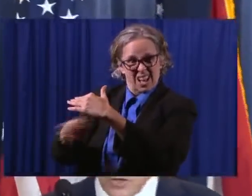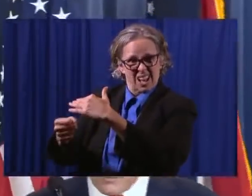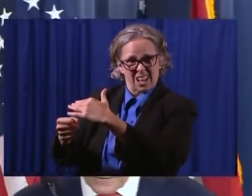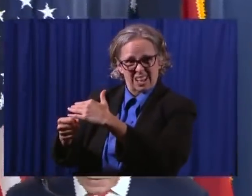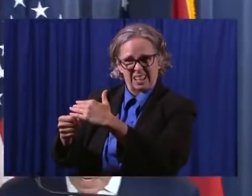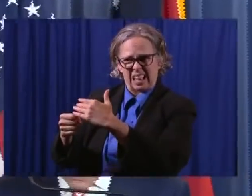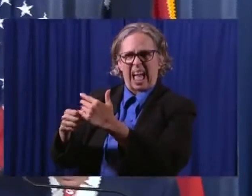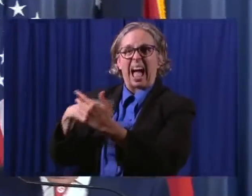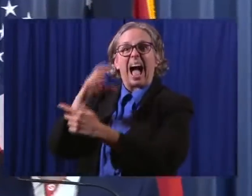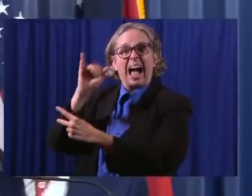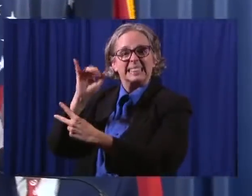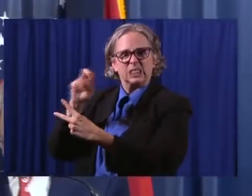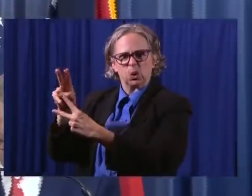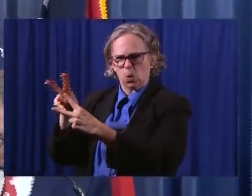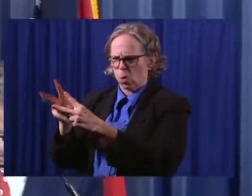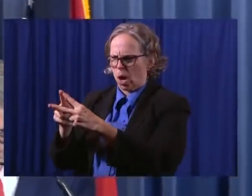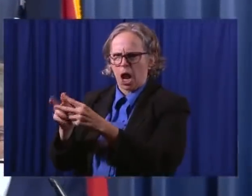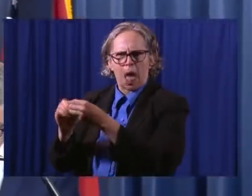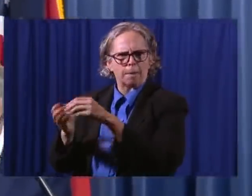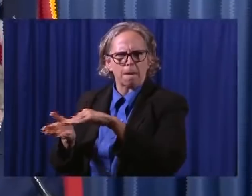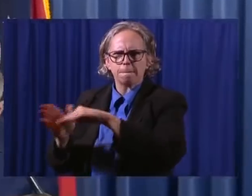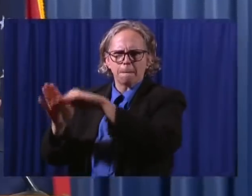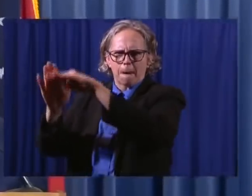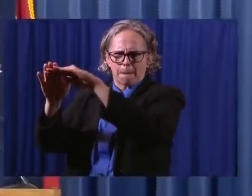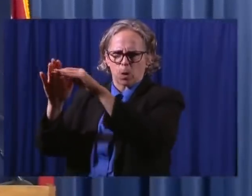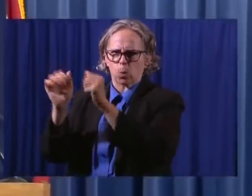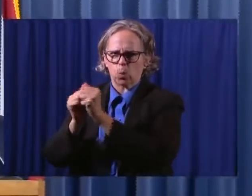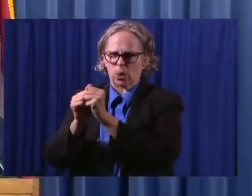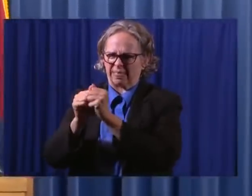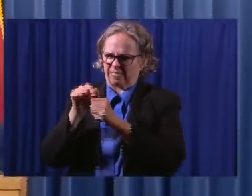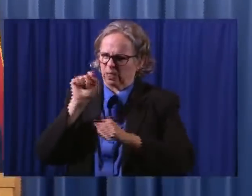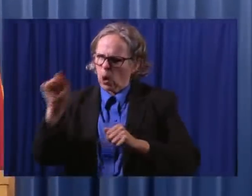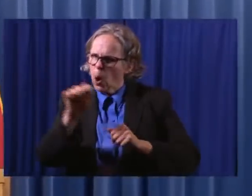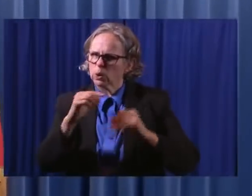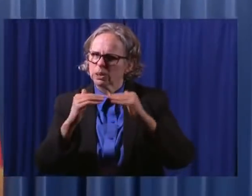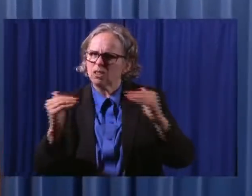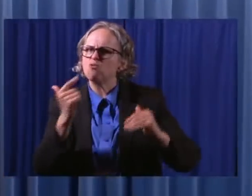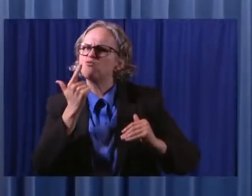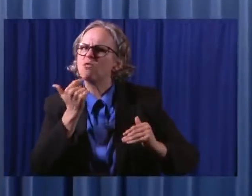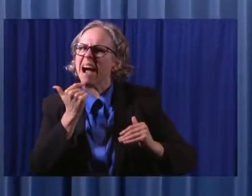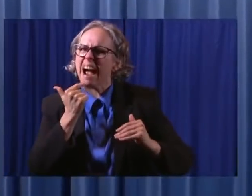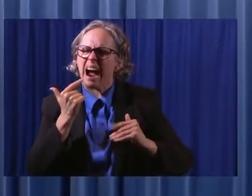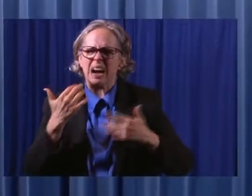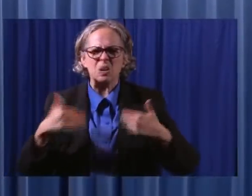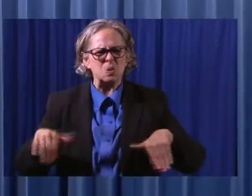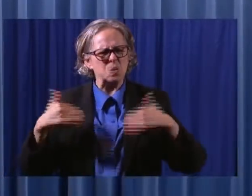THERE ARE TYPICALLY MULTIPLE OBJECTS AT ANY GIVEN TIME TRENDSETTING SUCH AS WORKPLACES, SOCIAL SETTINGS AND LONG-TERM CARE FACILITIES. COVID-19 HOSPITALIZATIONS FOR BOTH ICU AND NON-ARE TRENDING